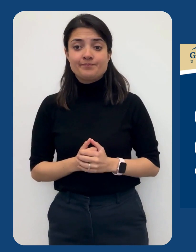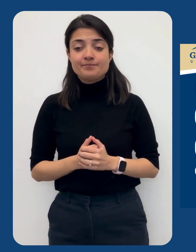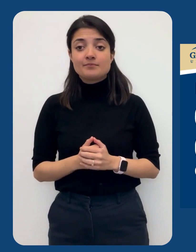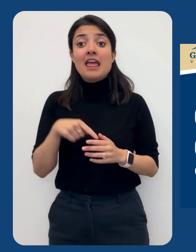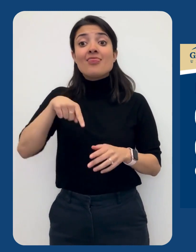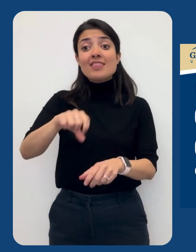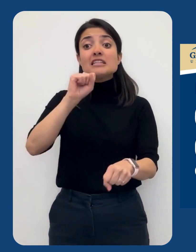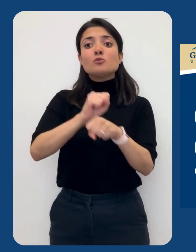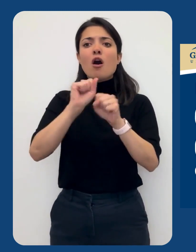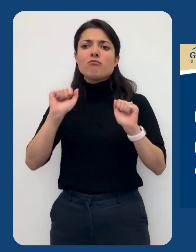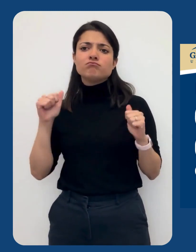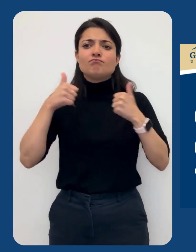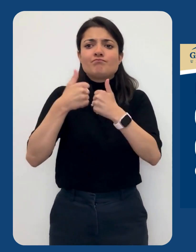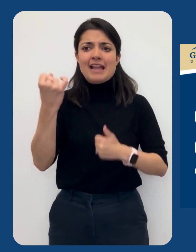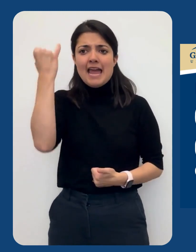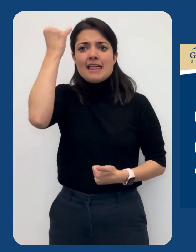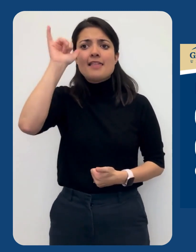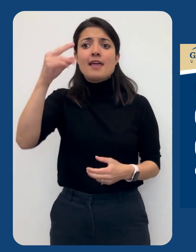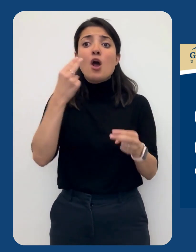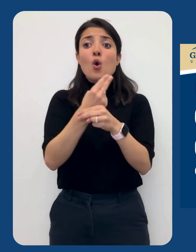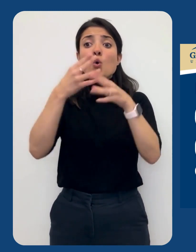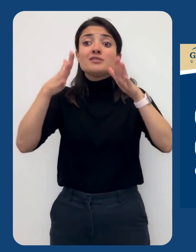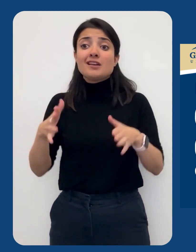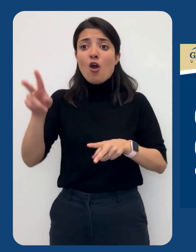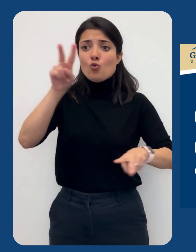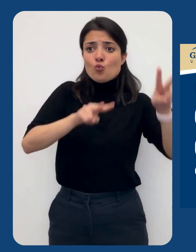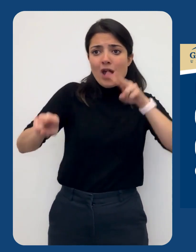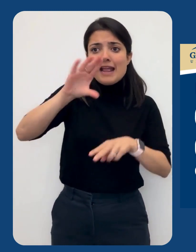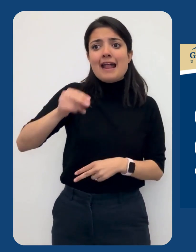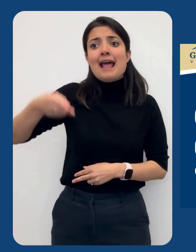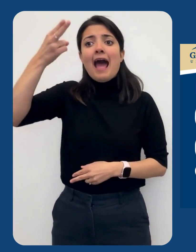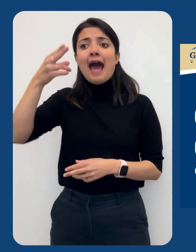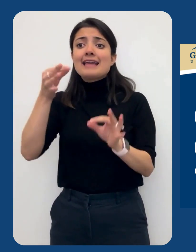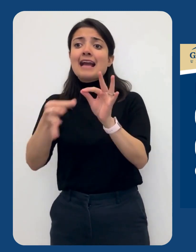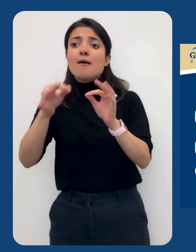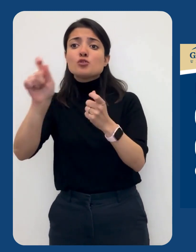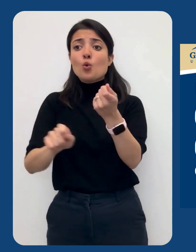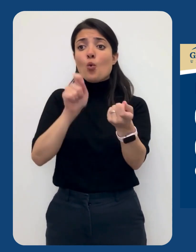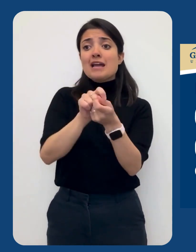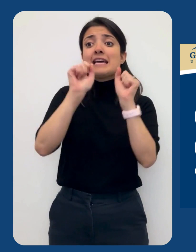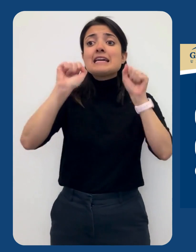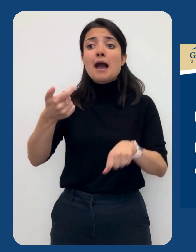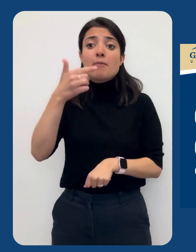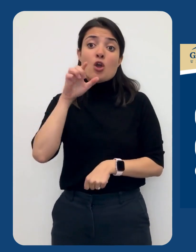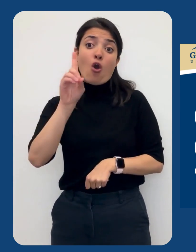This work challenges the notion that user ratings and high caption accuracy